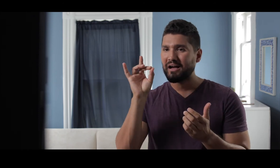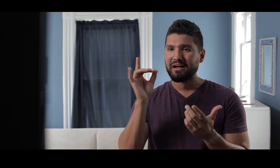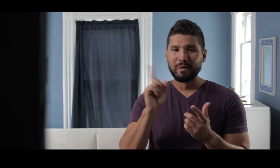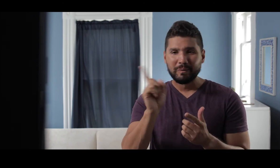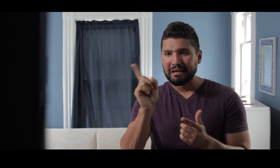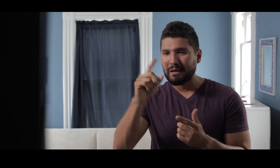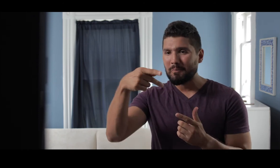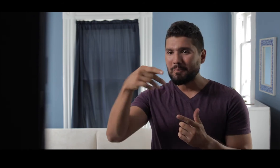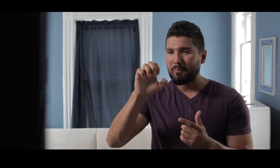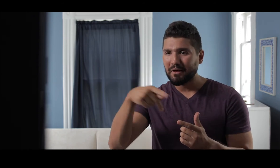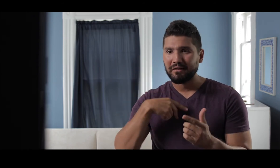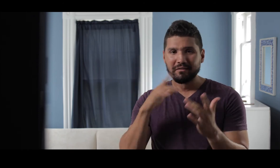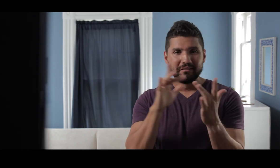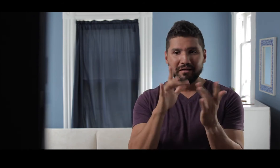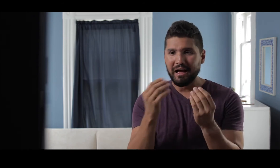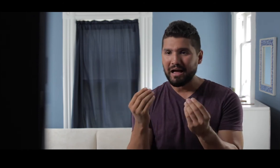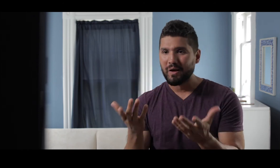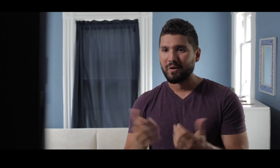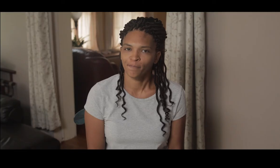But how do I even find it? Where do I go to get it??